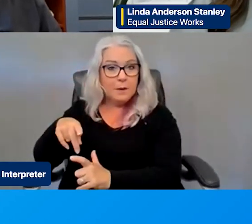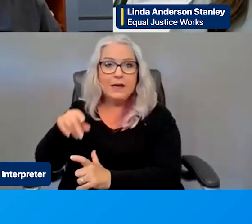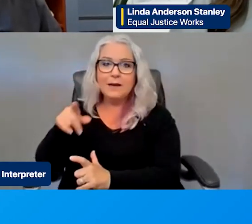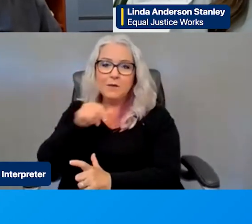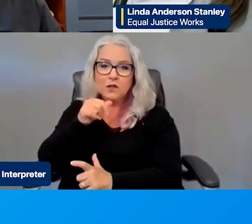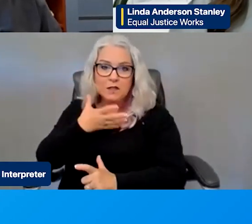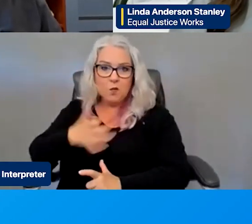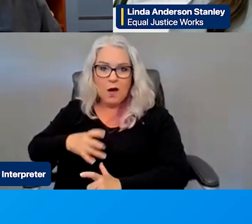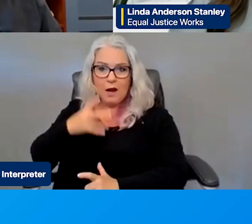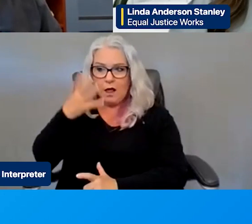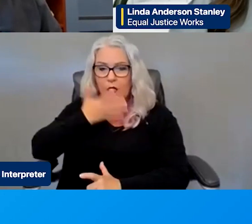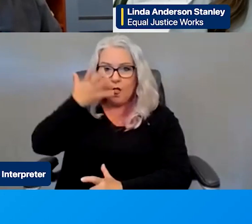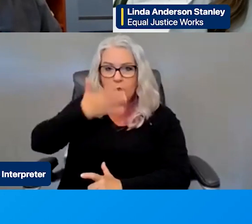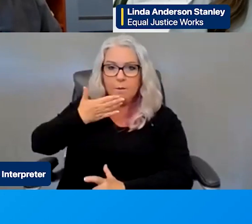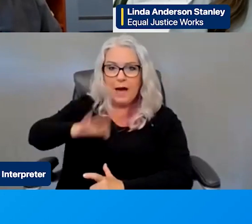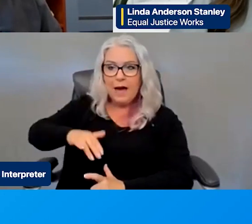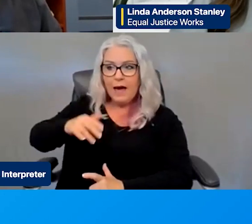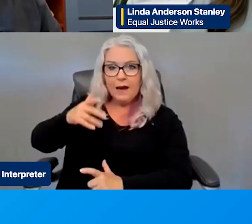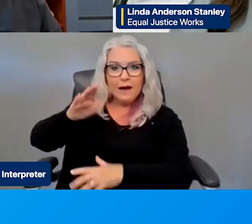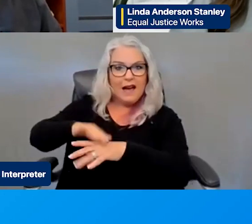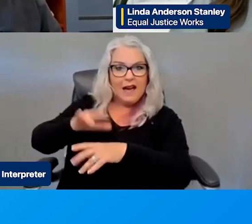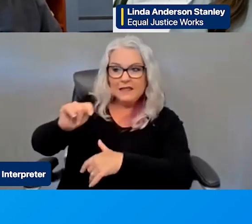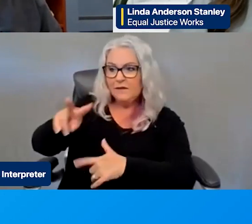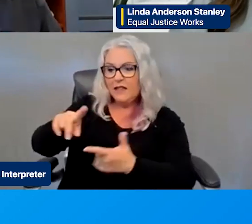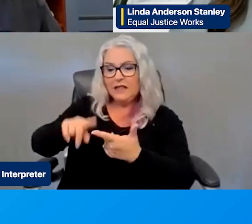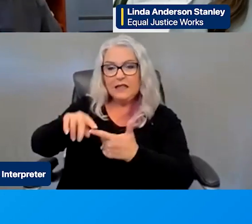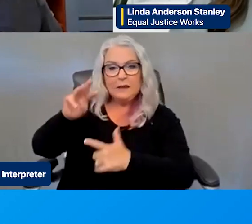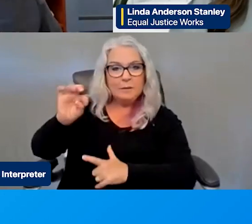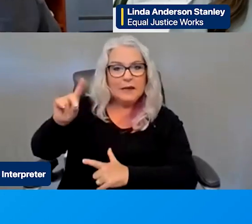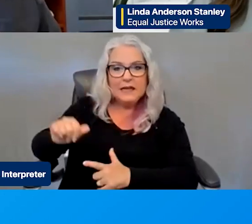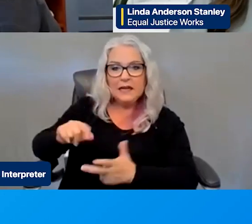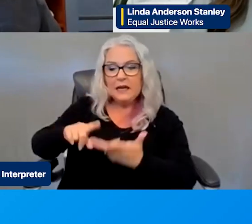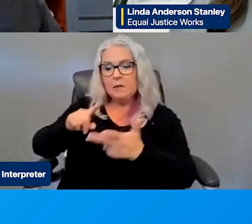So for us it has been very useful, you know. Using, for example, the